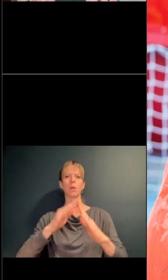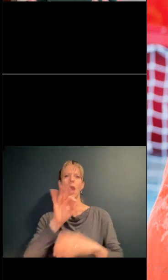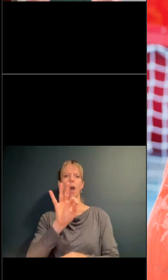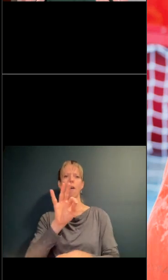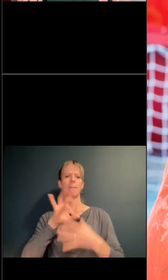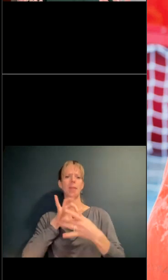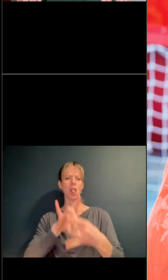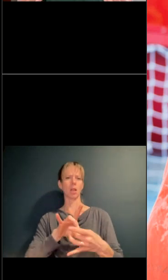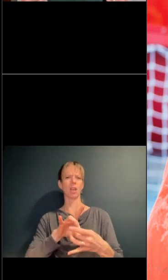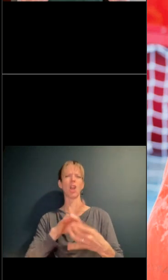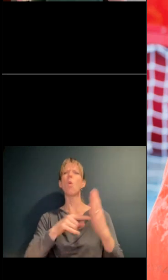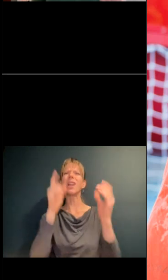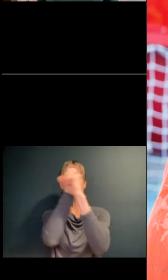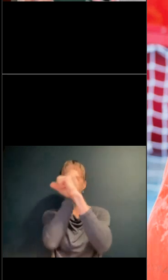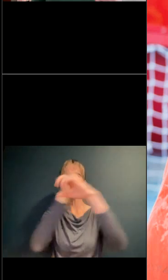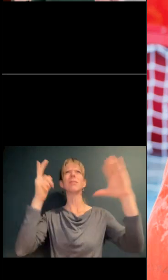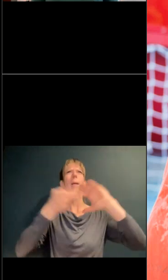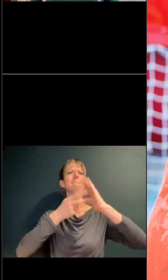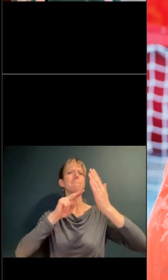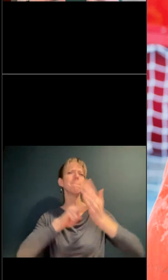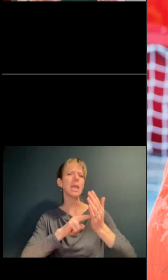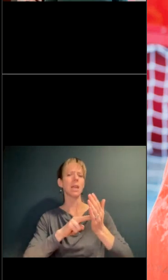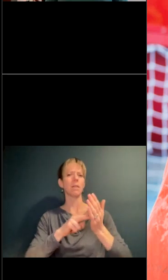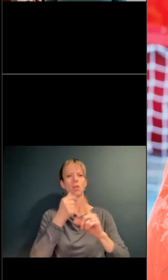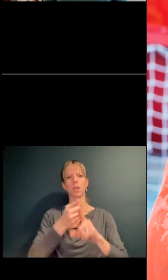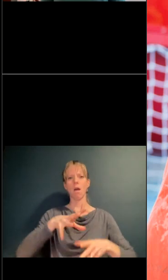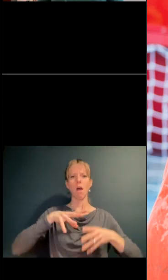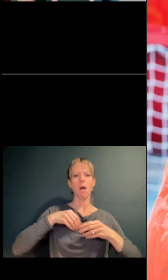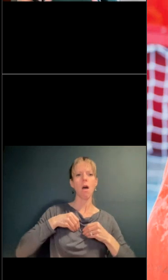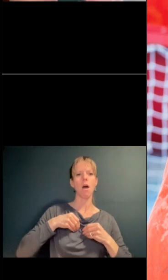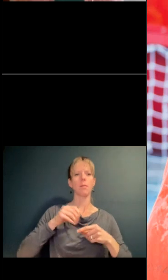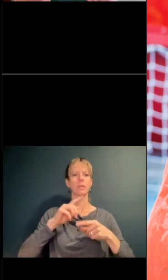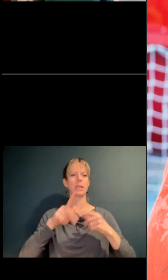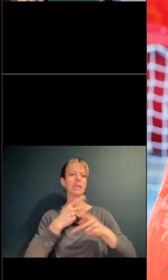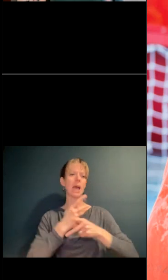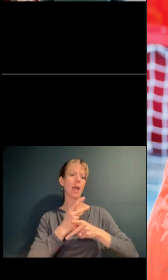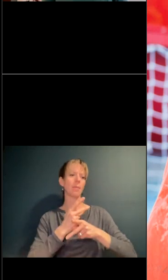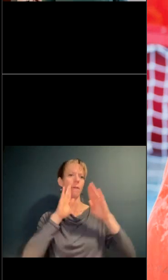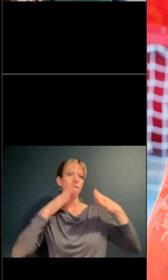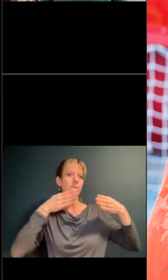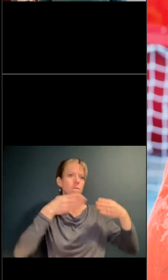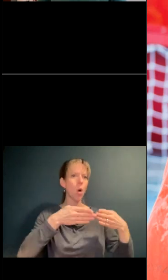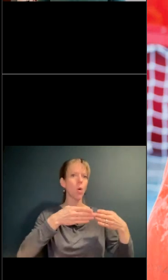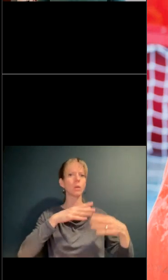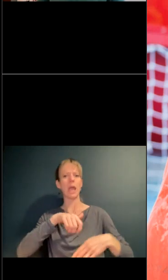and what it looks like to adopt the kinds of practices, attitudes and postures that